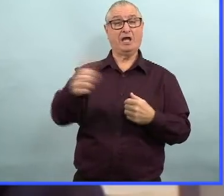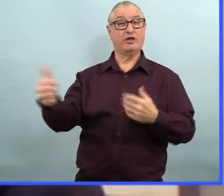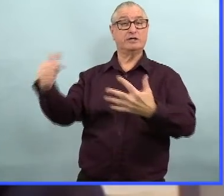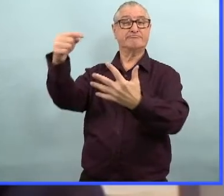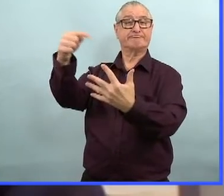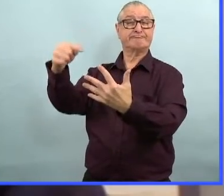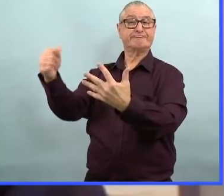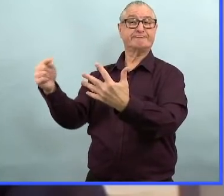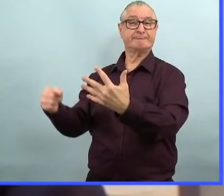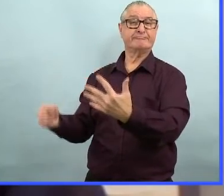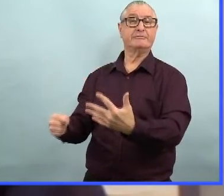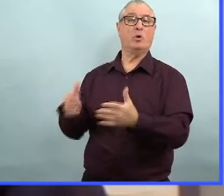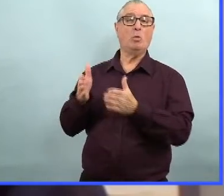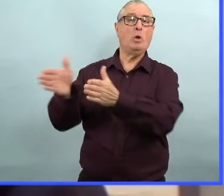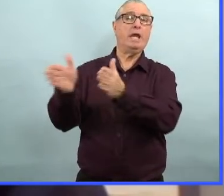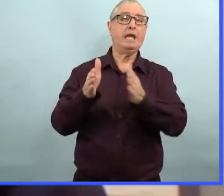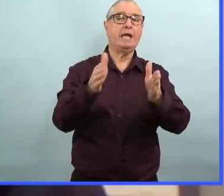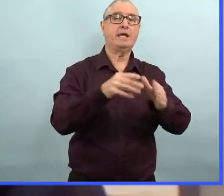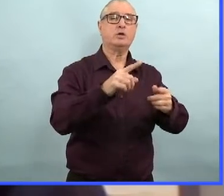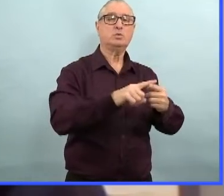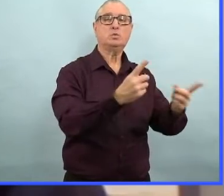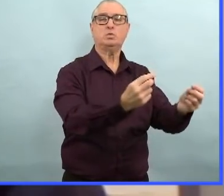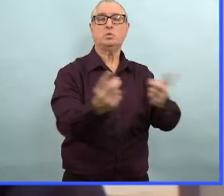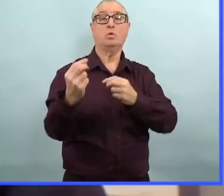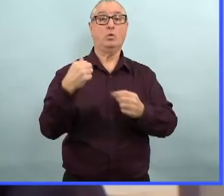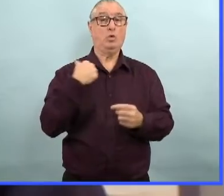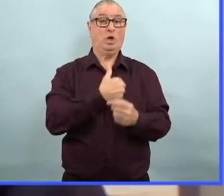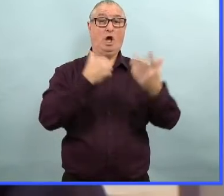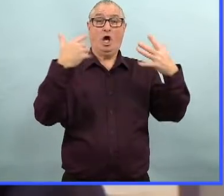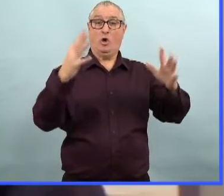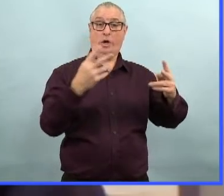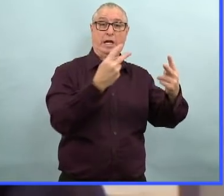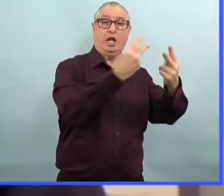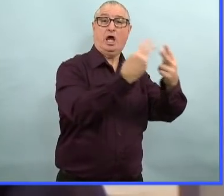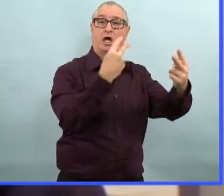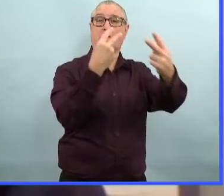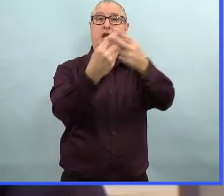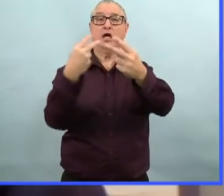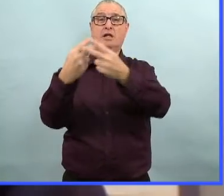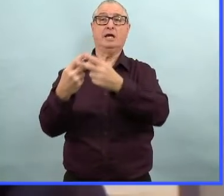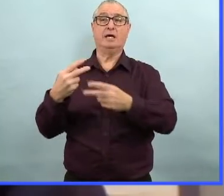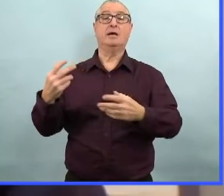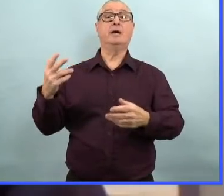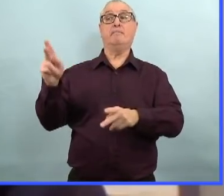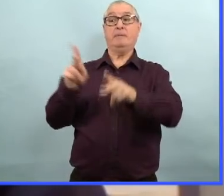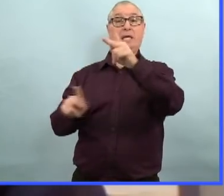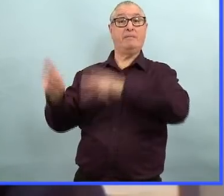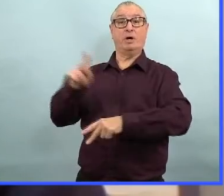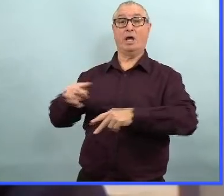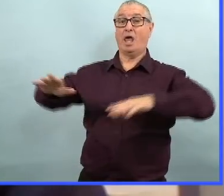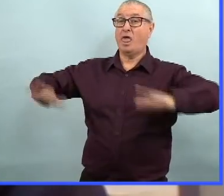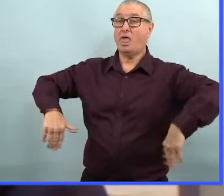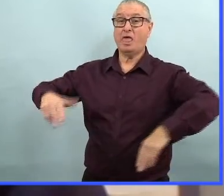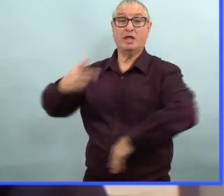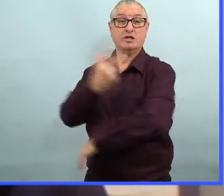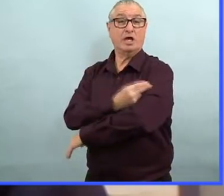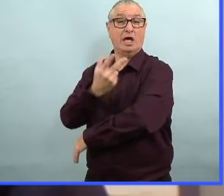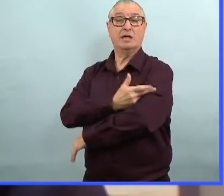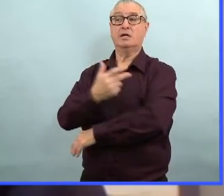time and we have uh quite significant restrictions on other places so we may need to do more we need